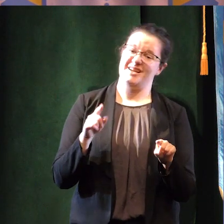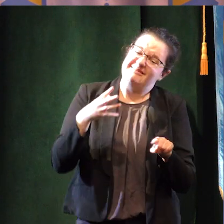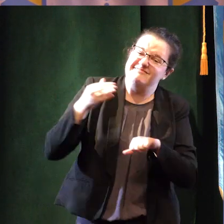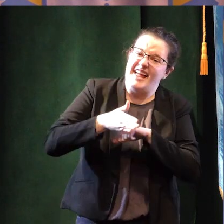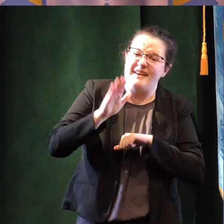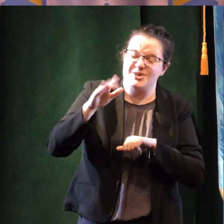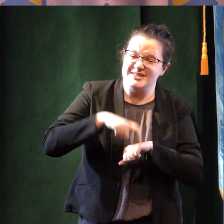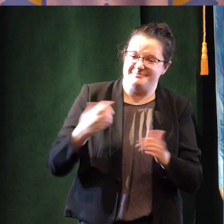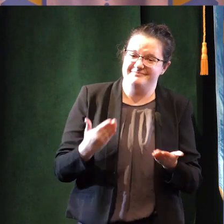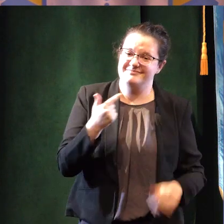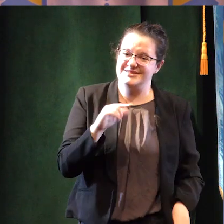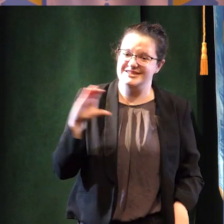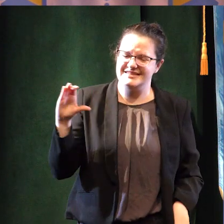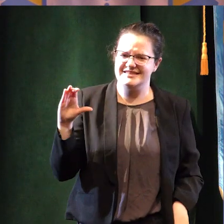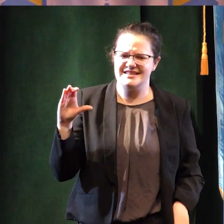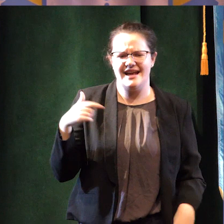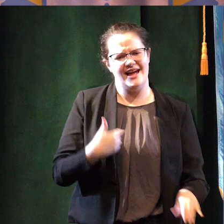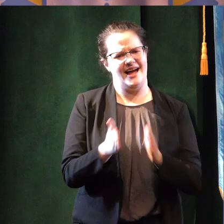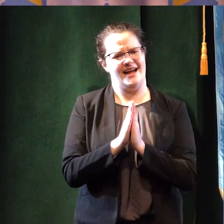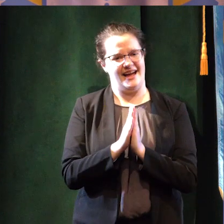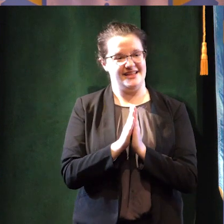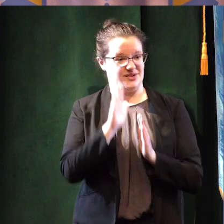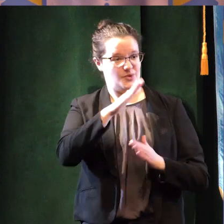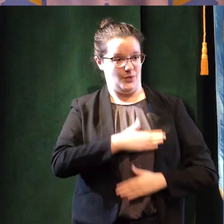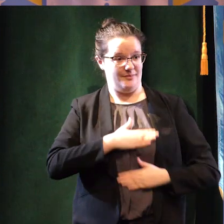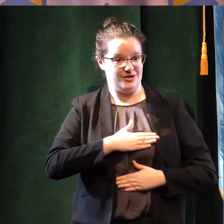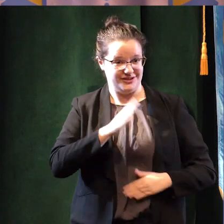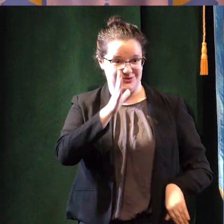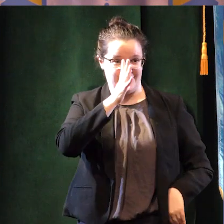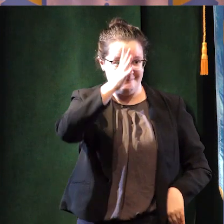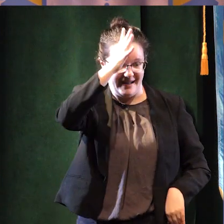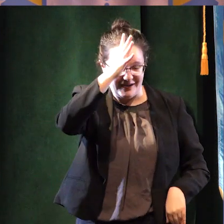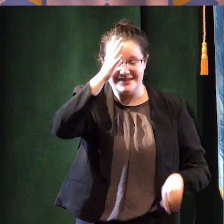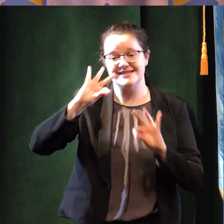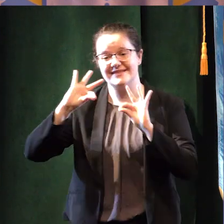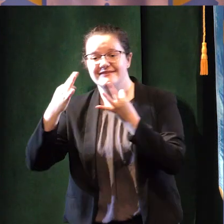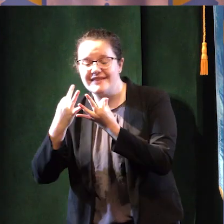Community College I ask that you show your appreciation to your parents family